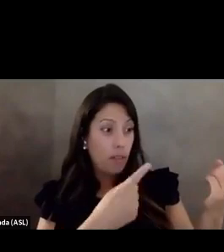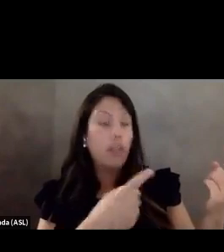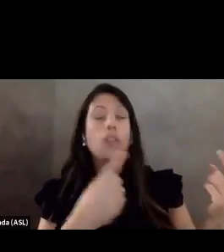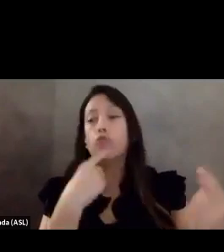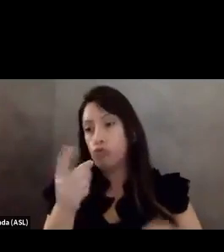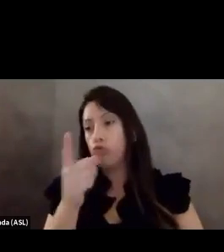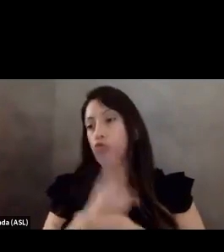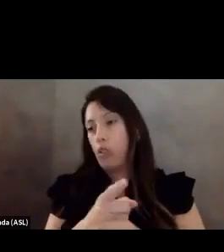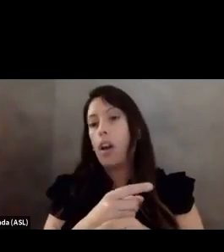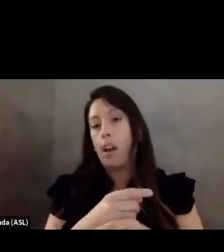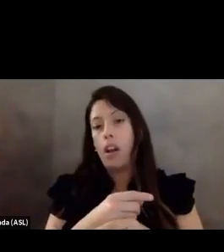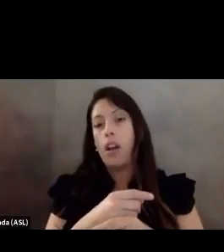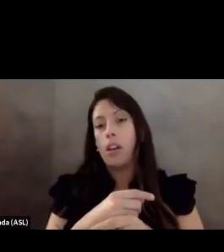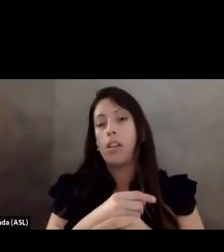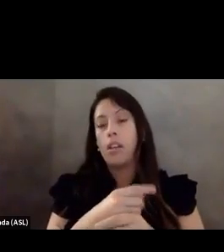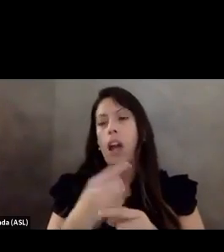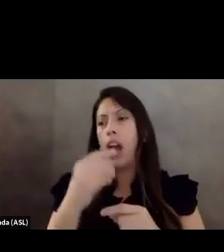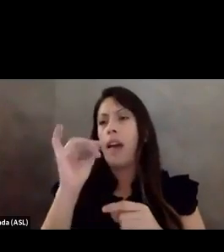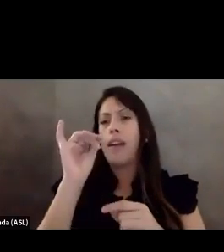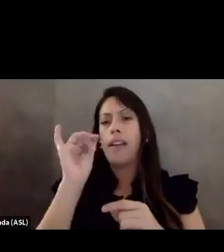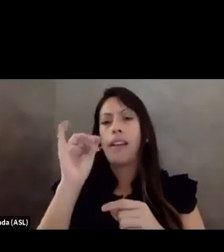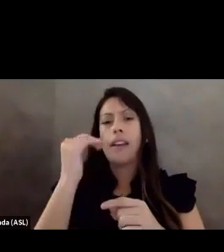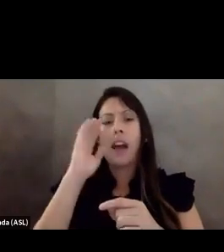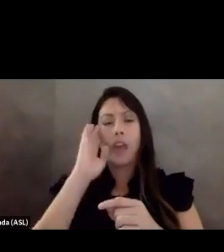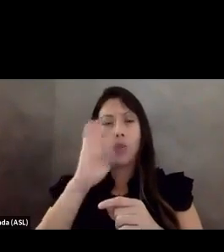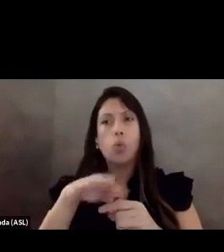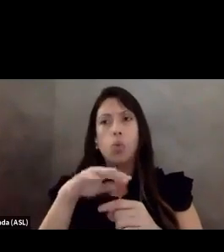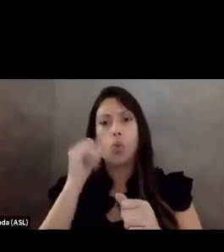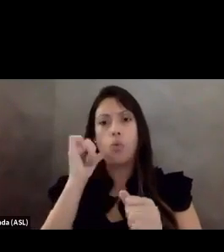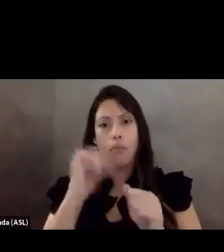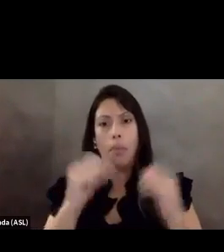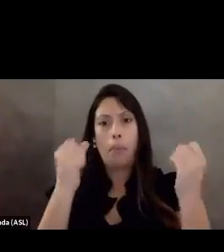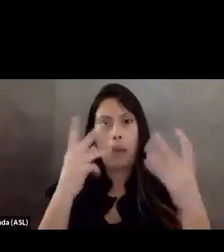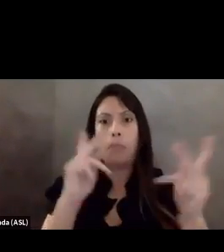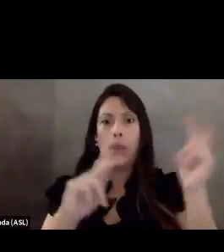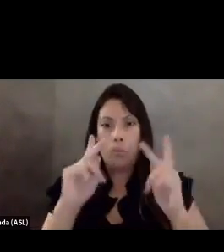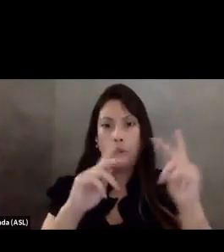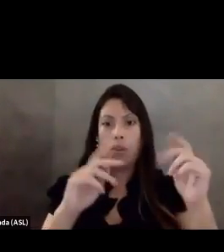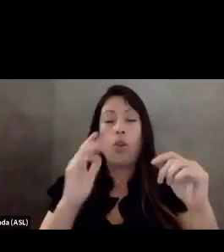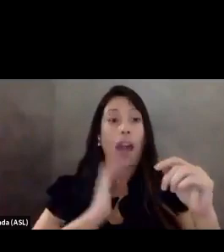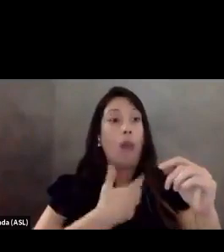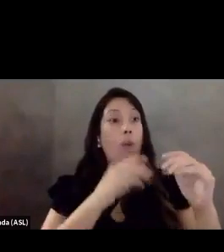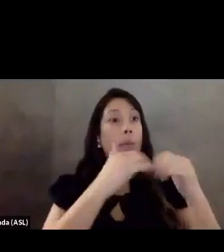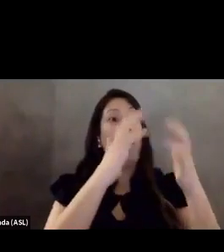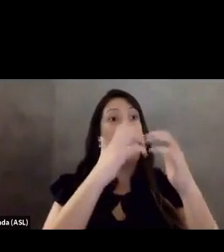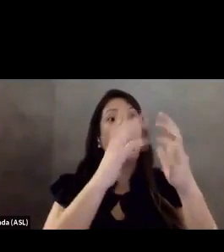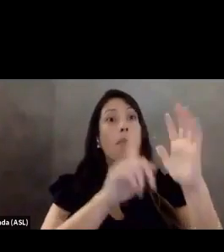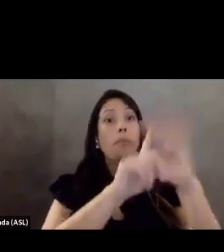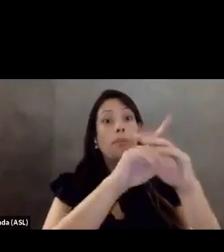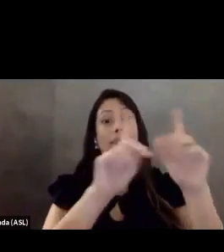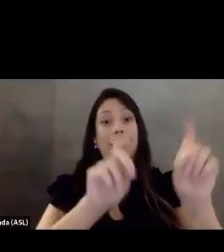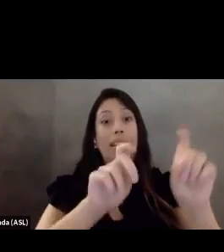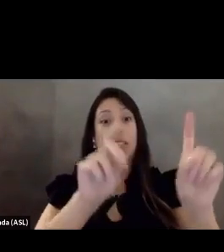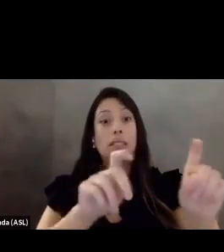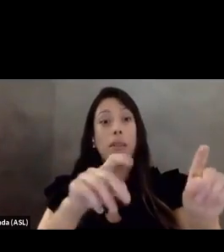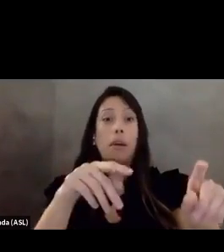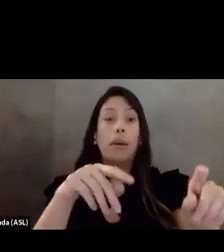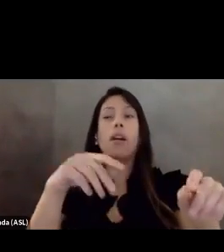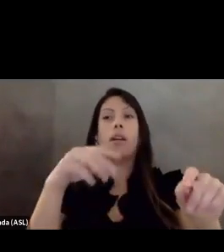pop ups in that area, I know we had really good turnouts in many of our pop ups. Right, and I think, Paul, you you had, I